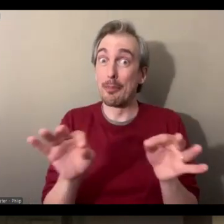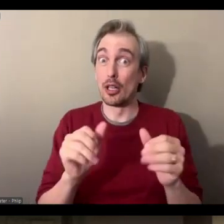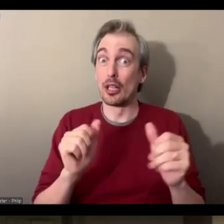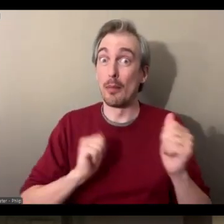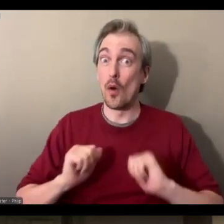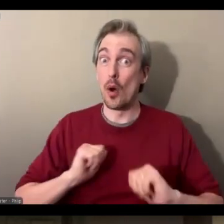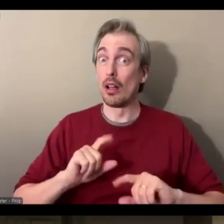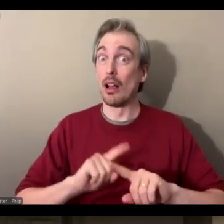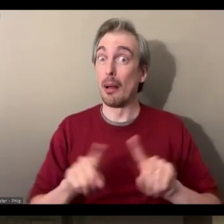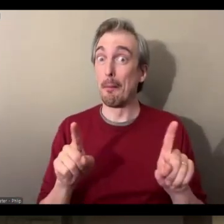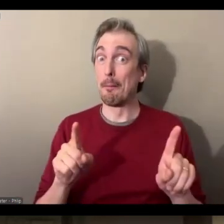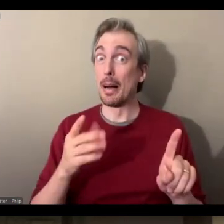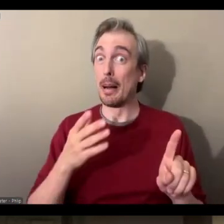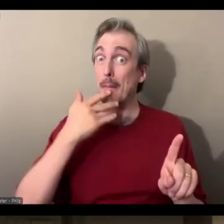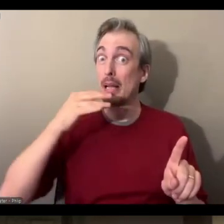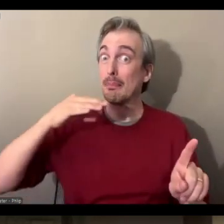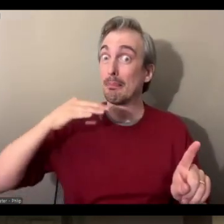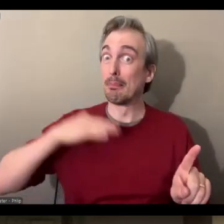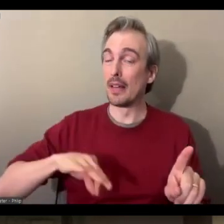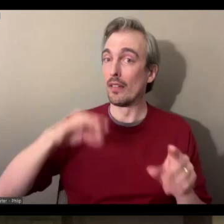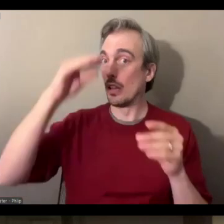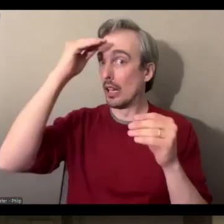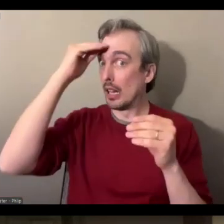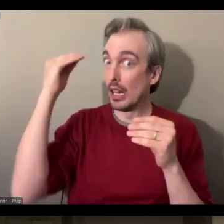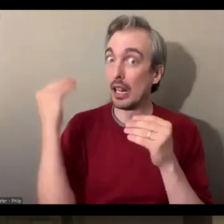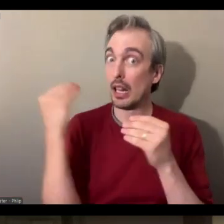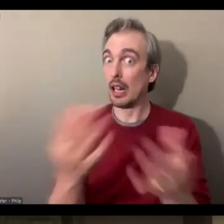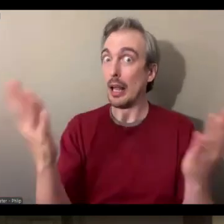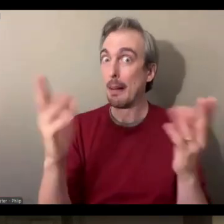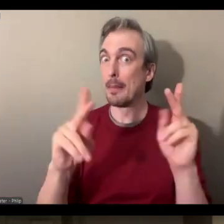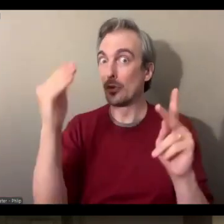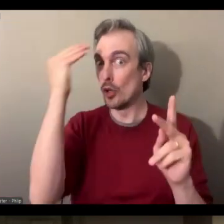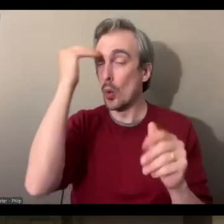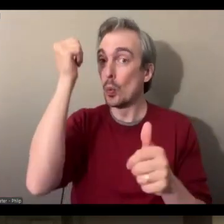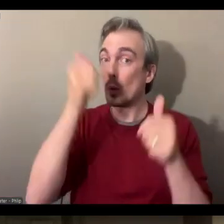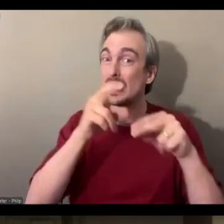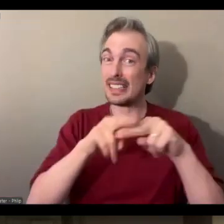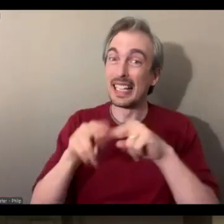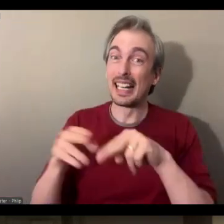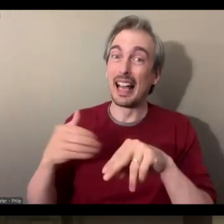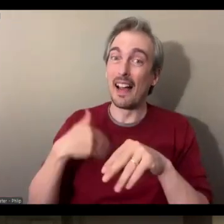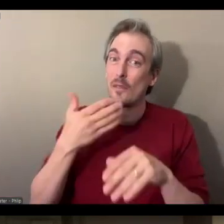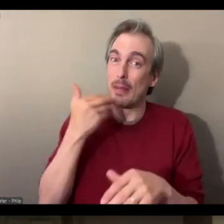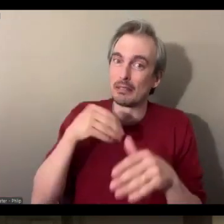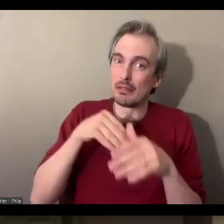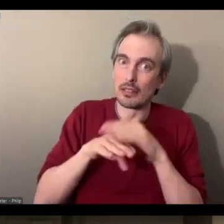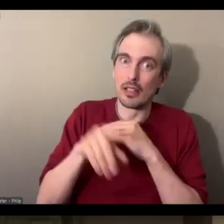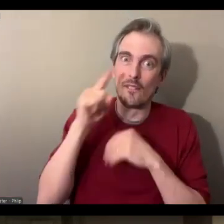use of those captions. People across the board told us that they want to know which doors were